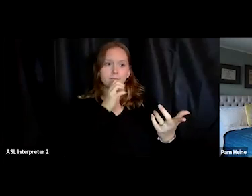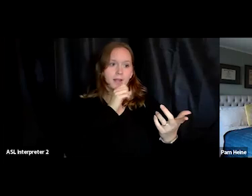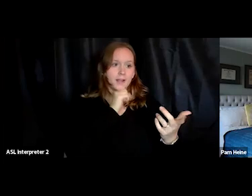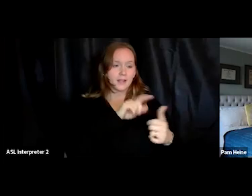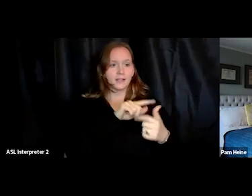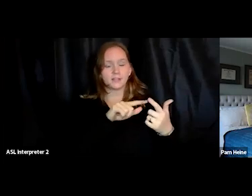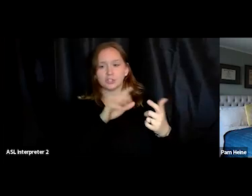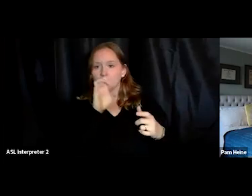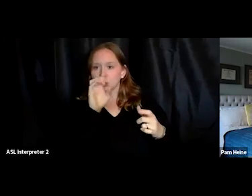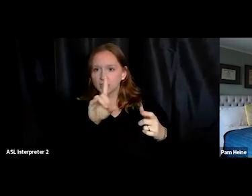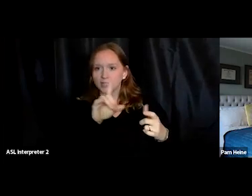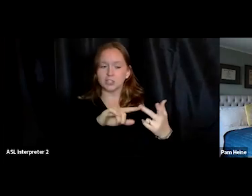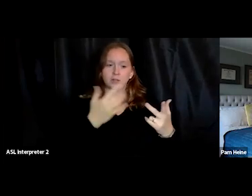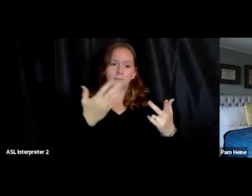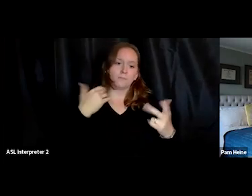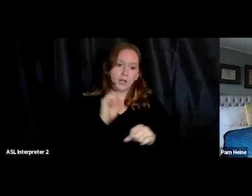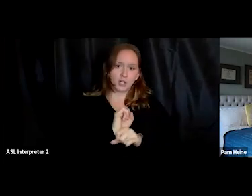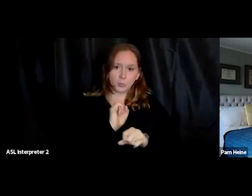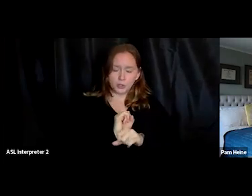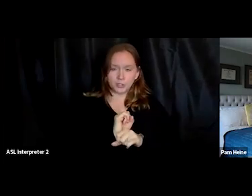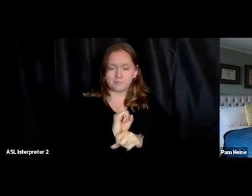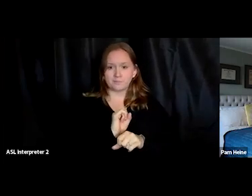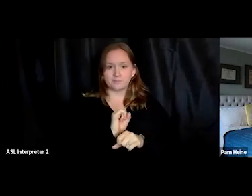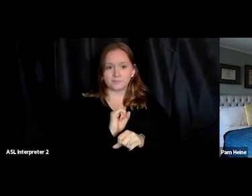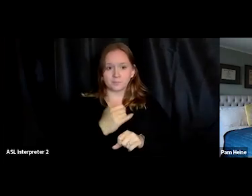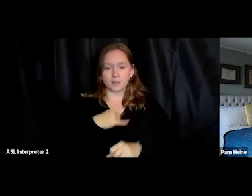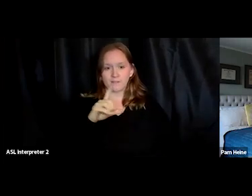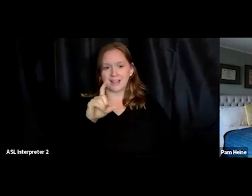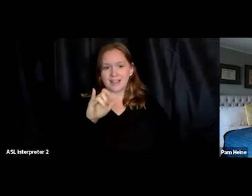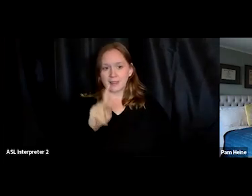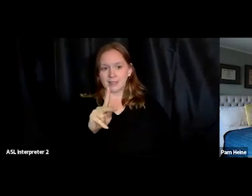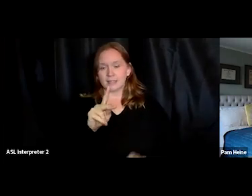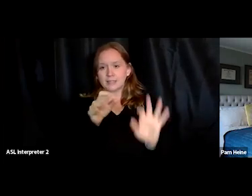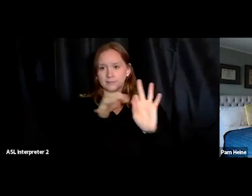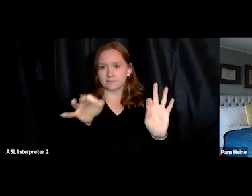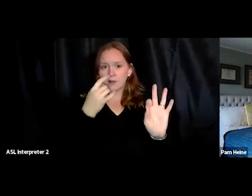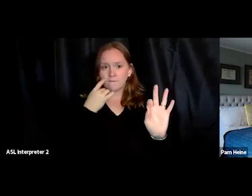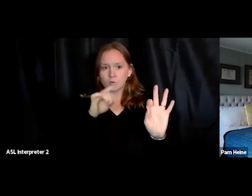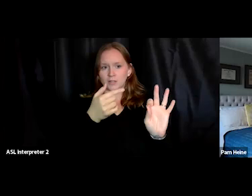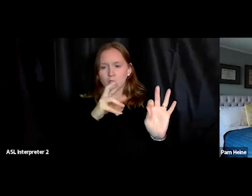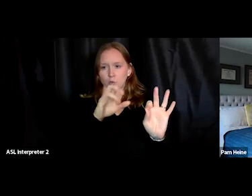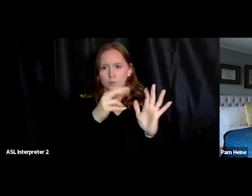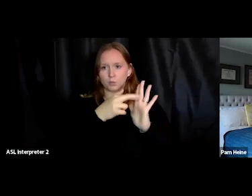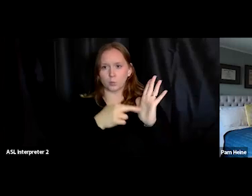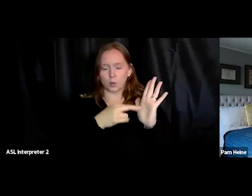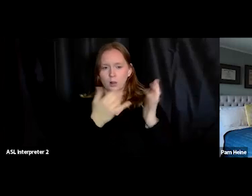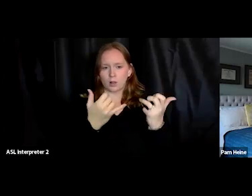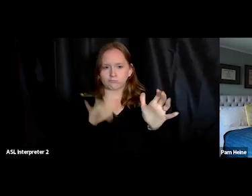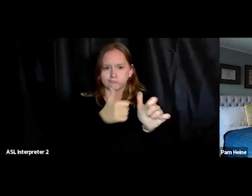and the prior work that they did. So we have a link to the grid rules. This is where you'll get the most up-to-date grid rules. The screenshot is a bit outdated,